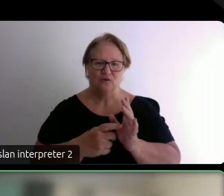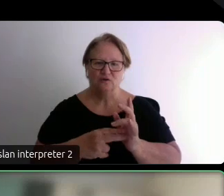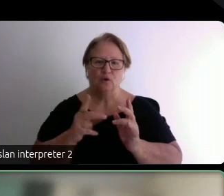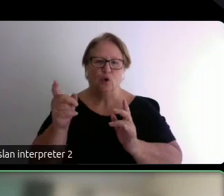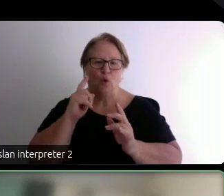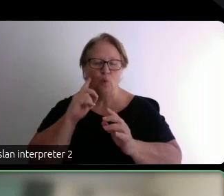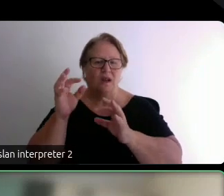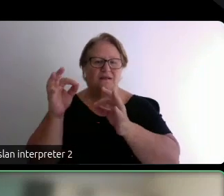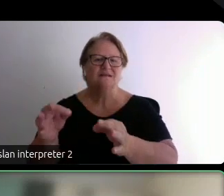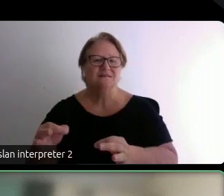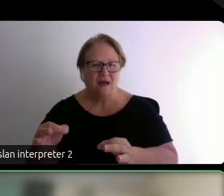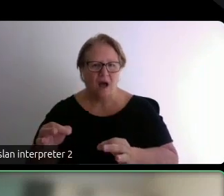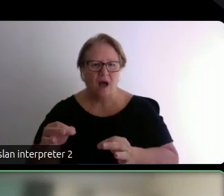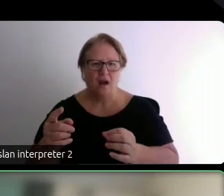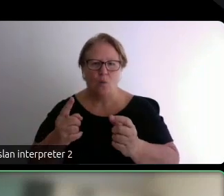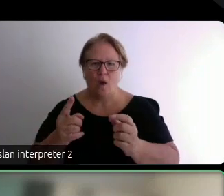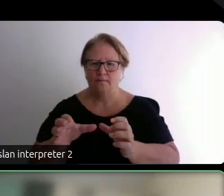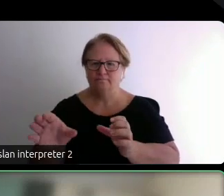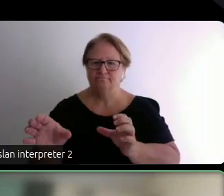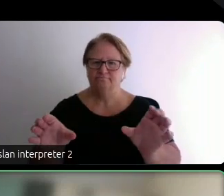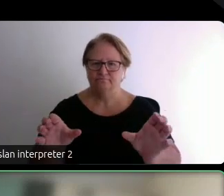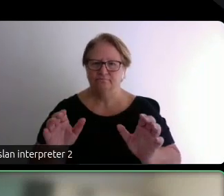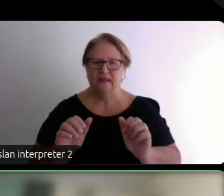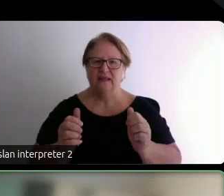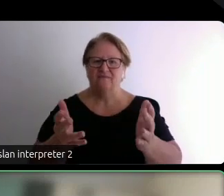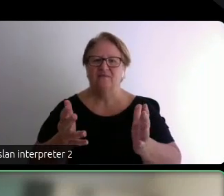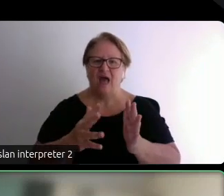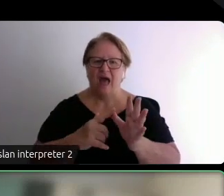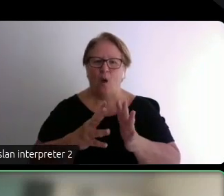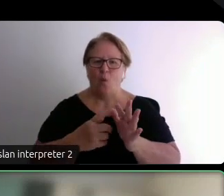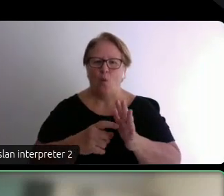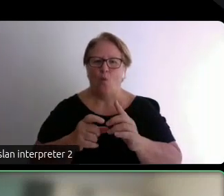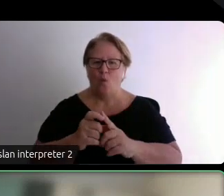the parties by issuing them with an award. And that's a written document that's like